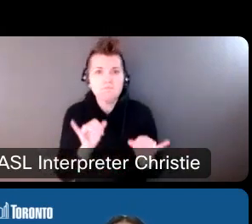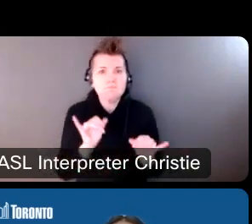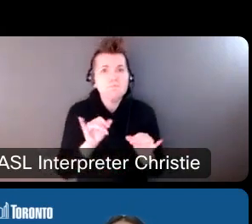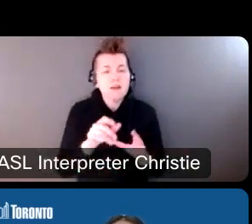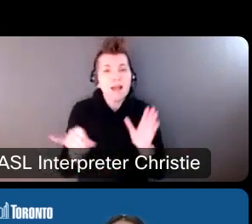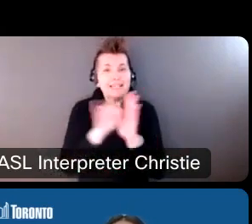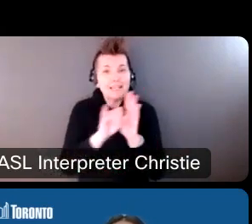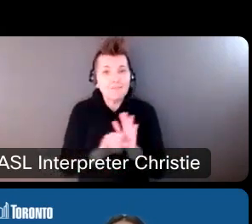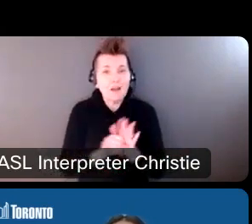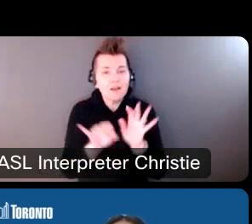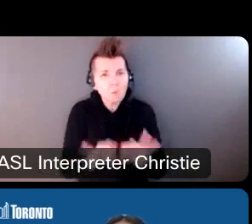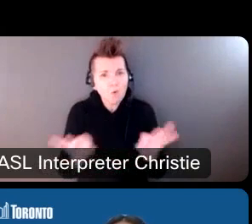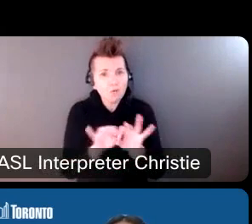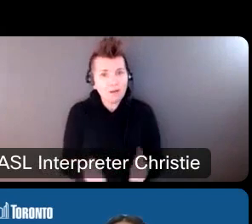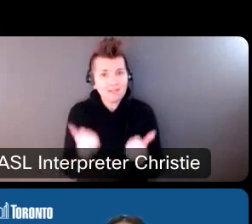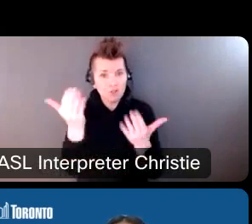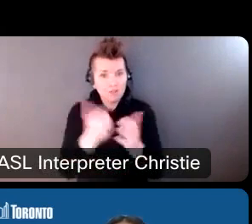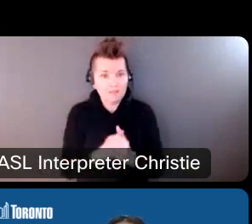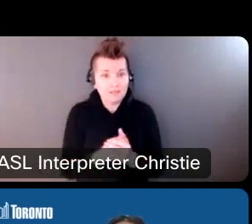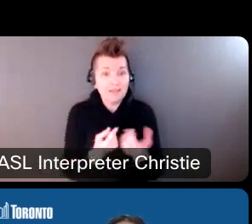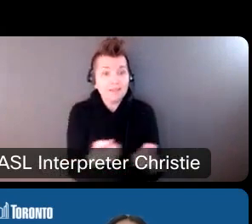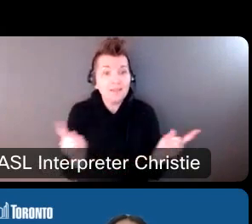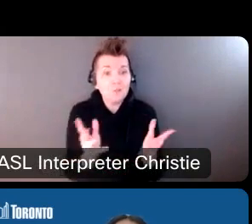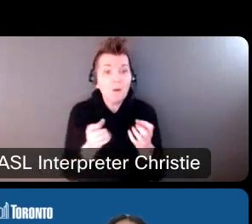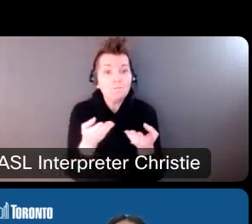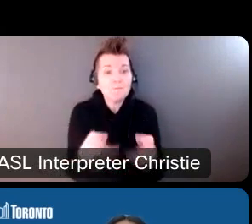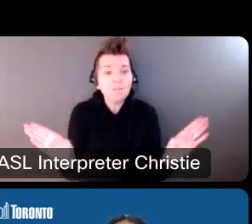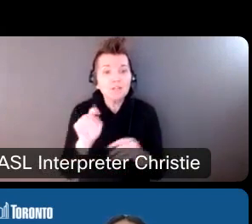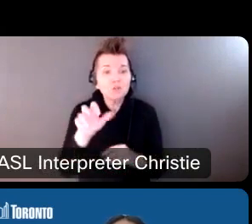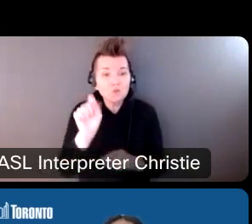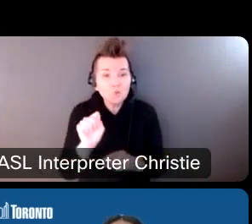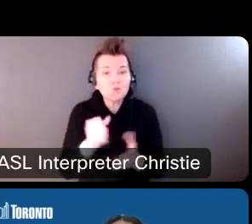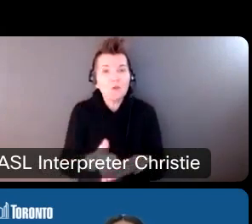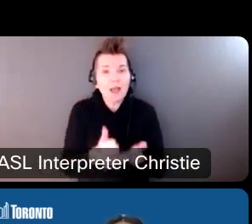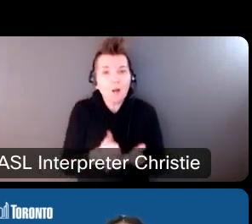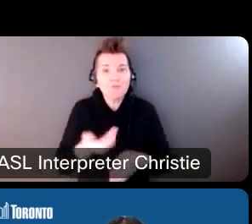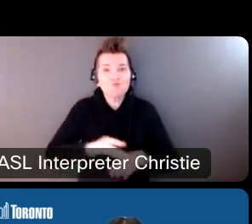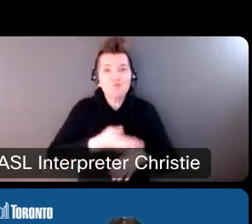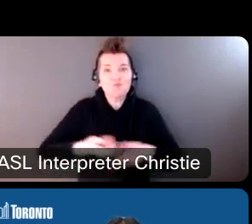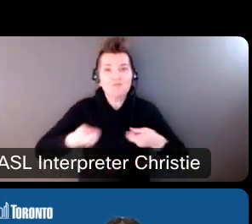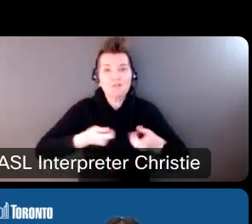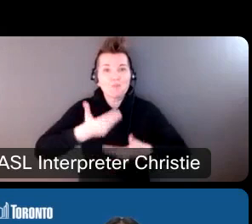Developing public tools that outline the construction management process was part of our communications discussion.